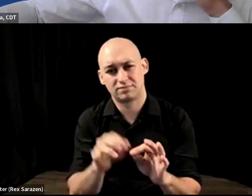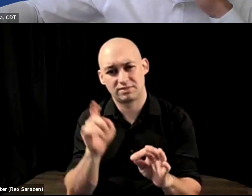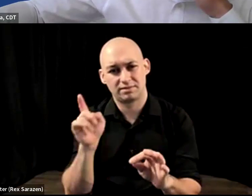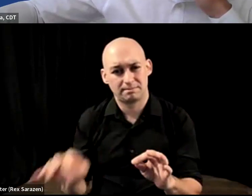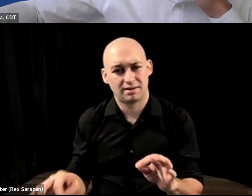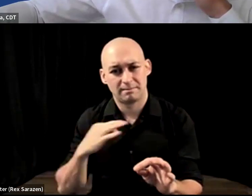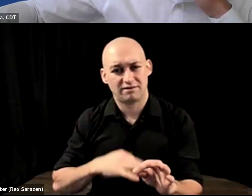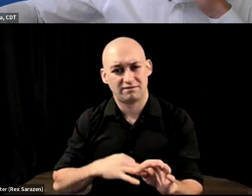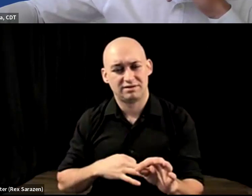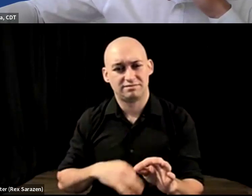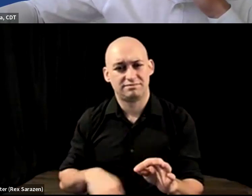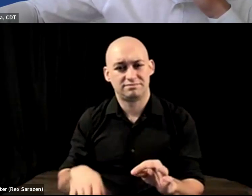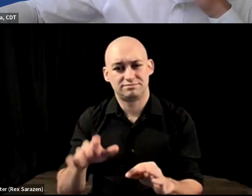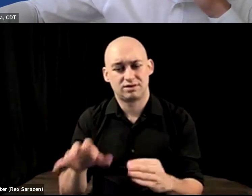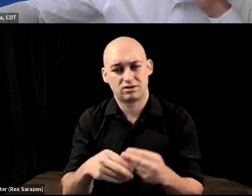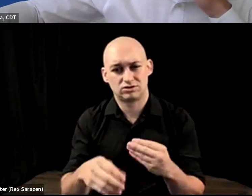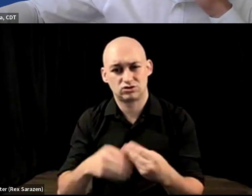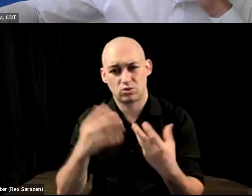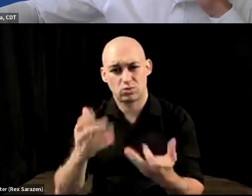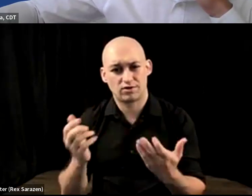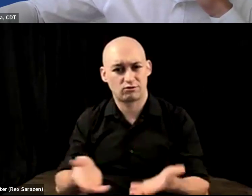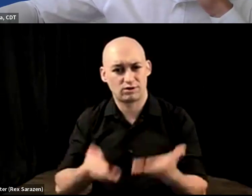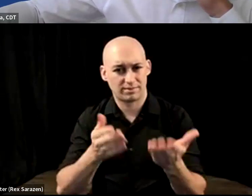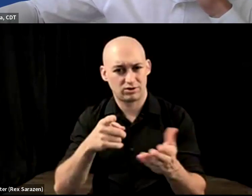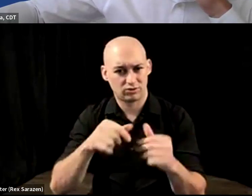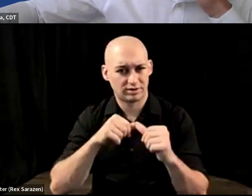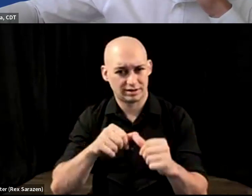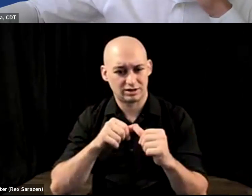but I also wanted to recommend that as you continue your obvious strategies a